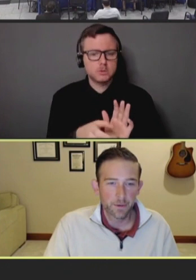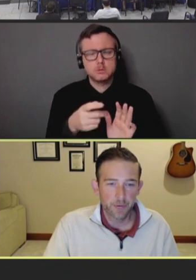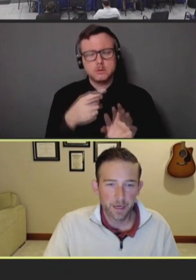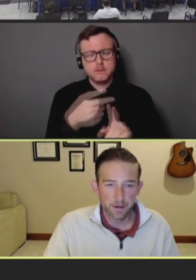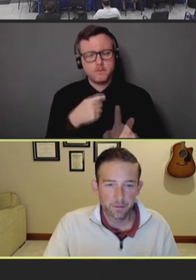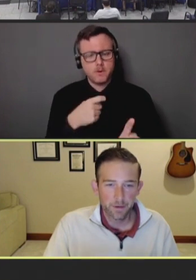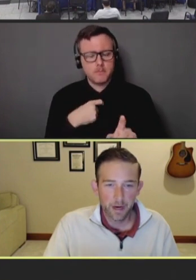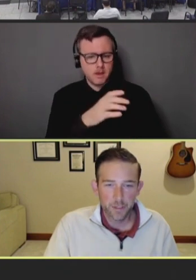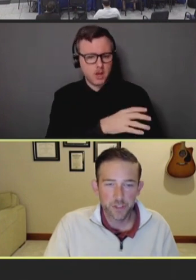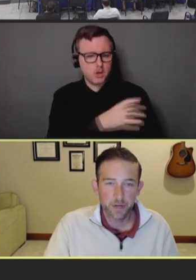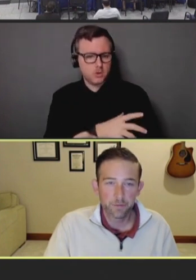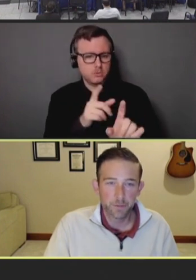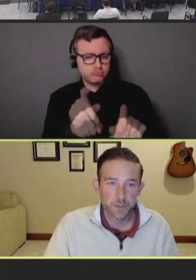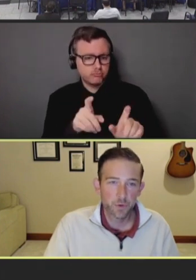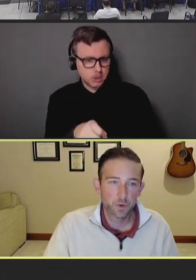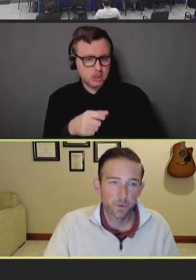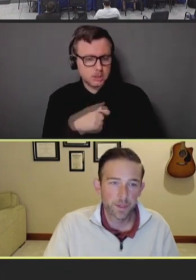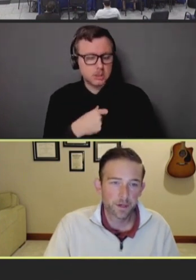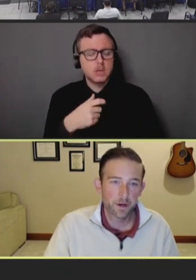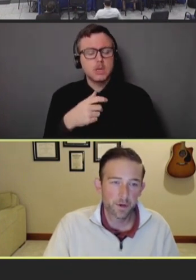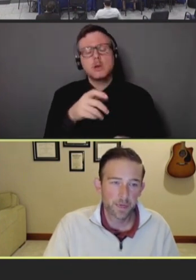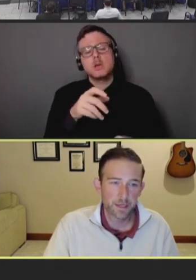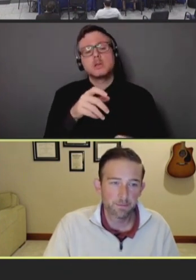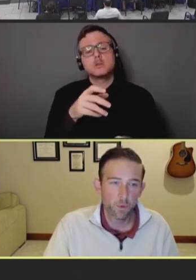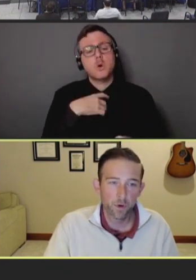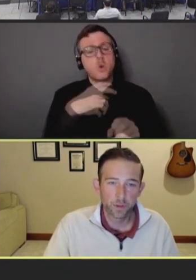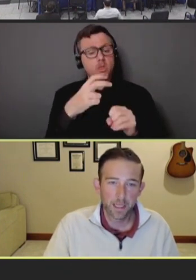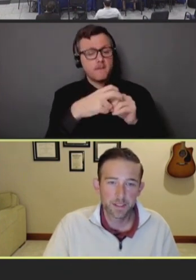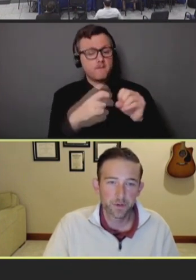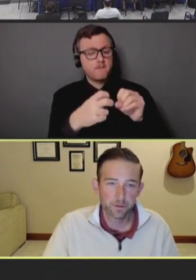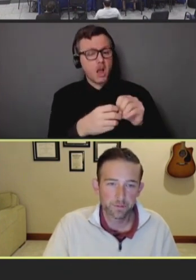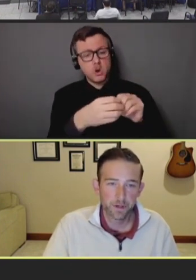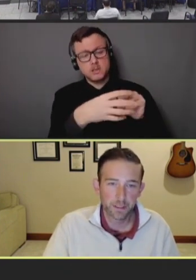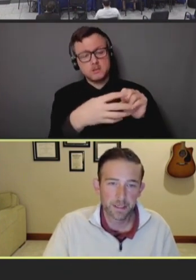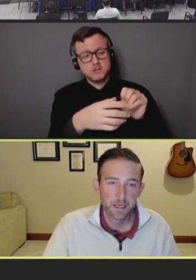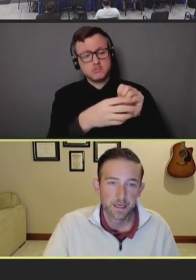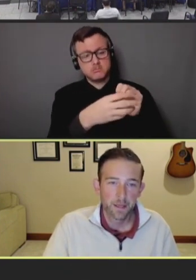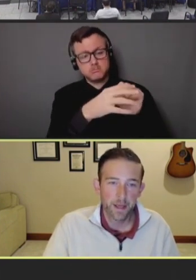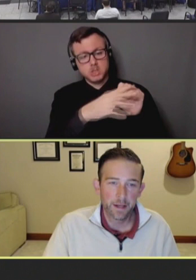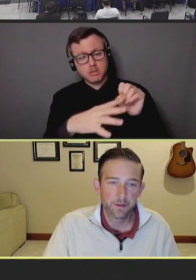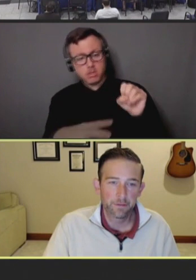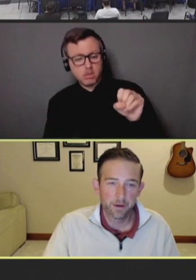So, virus shed from stool, we want to know, is it more or less neuro virent than the virus